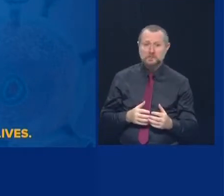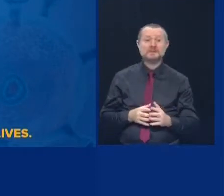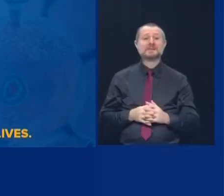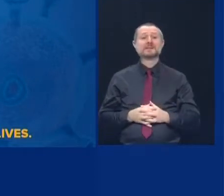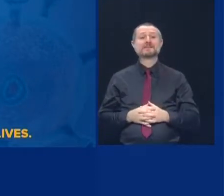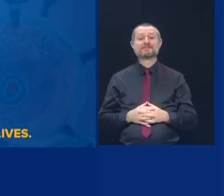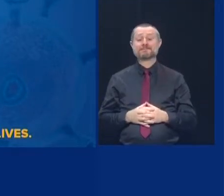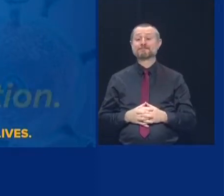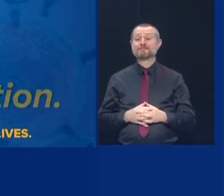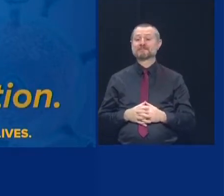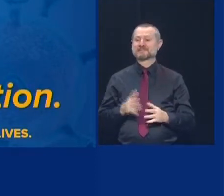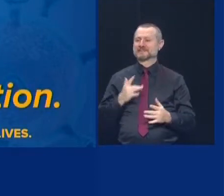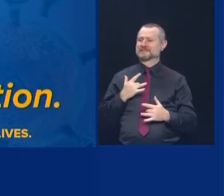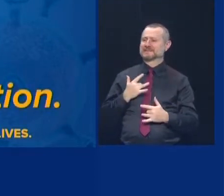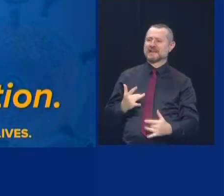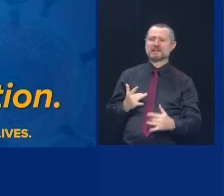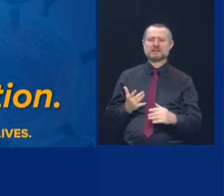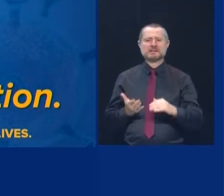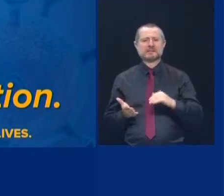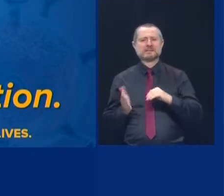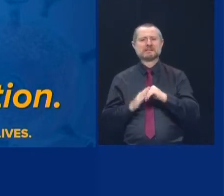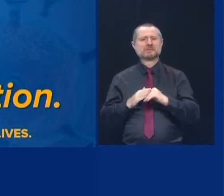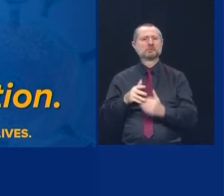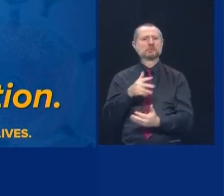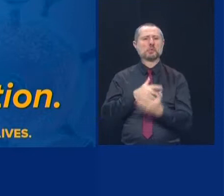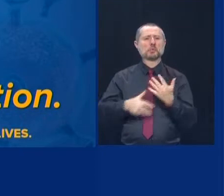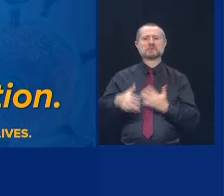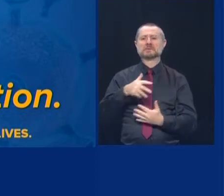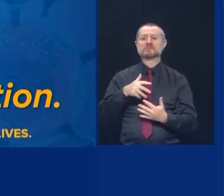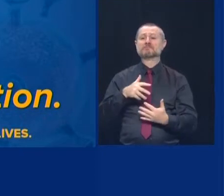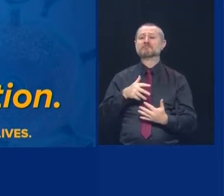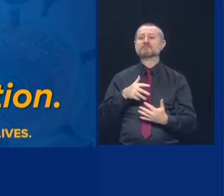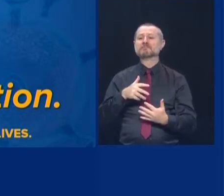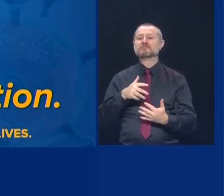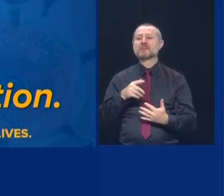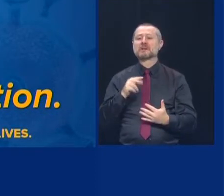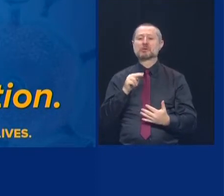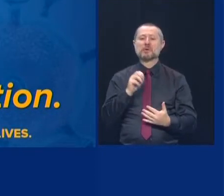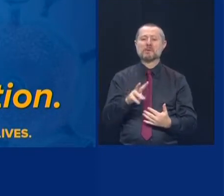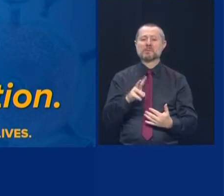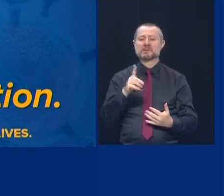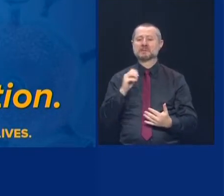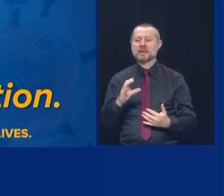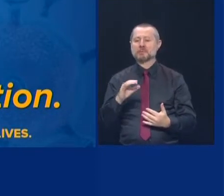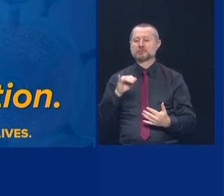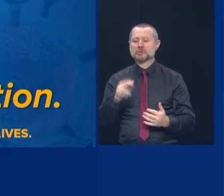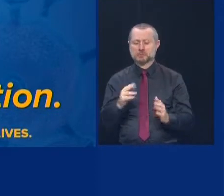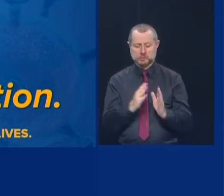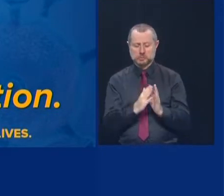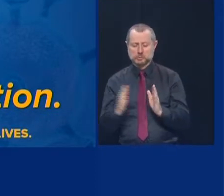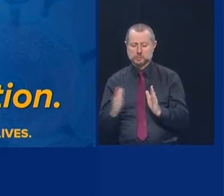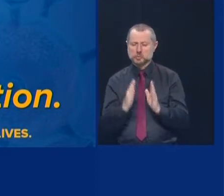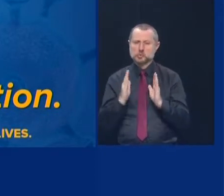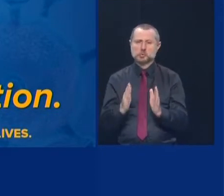HIGH SOCIAL SEASON. THANKSGIVING, CHRISTMAS. IT'S THE HIGH SOCIAL SEASON. SOCIAL ACTIVITY GOES WAY UP IN